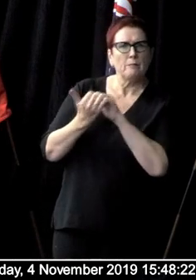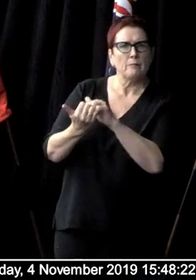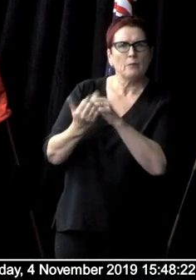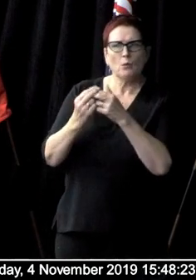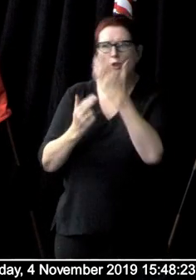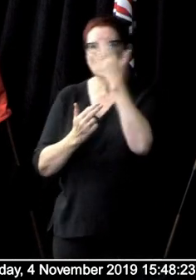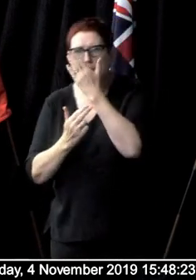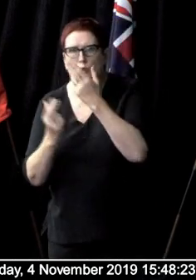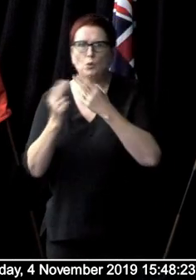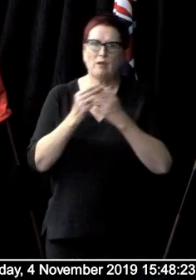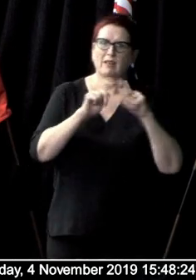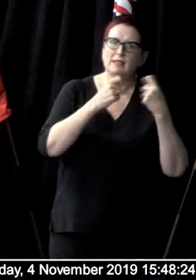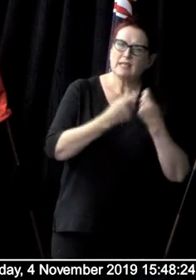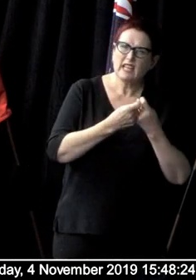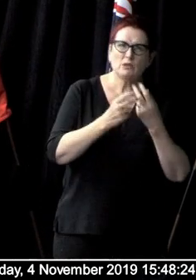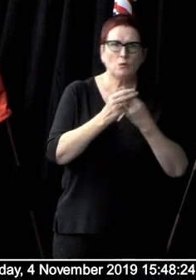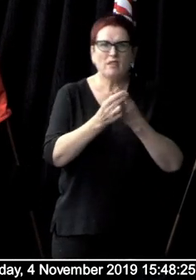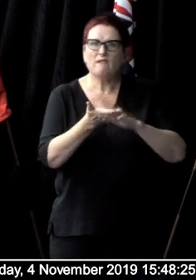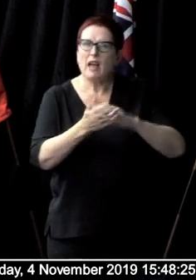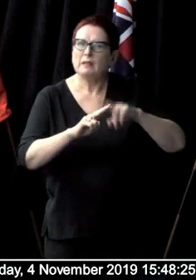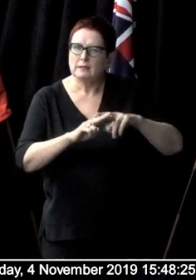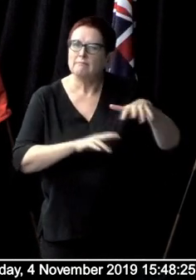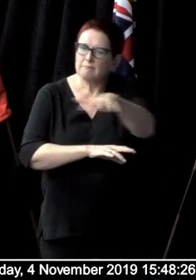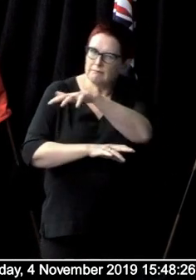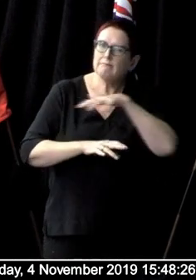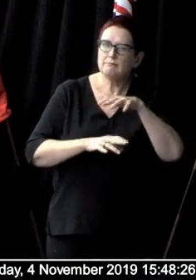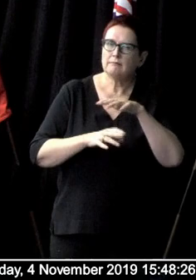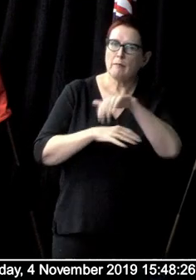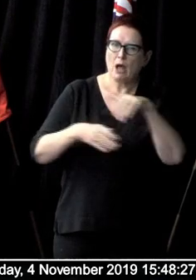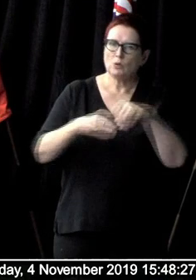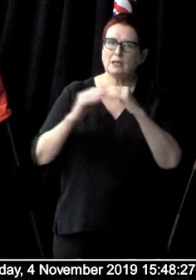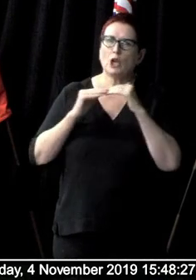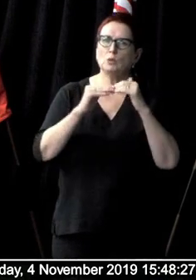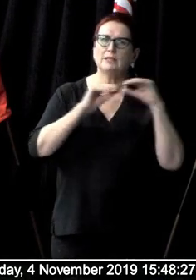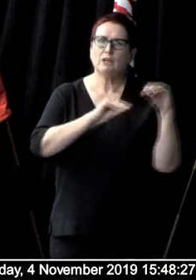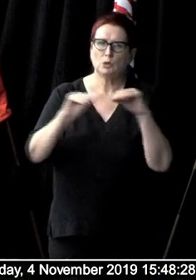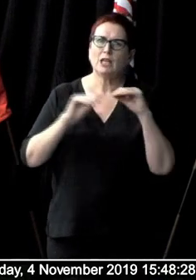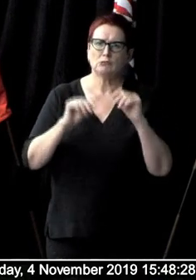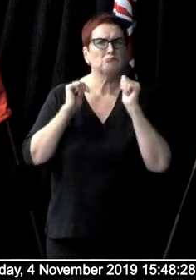regional teams around inclusive education. Thank you Mrs Wilson, did you have...